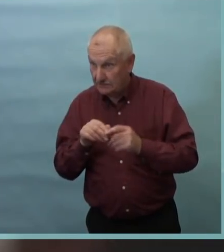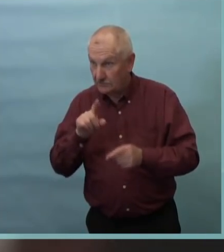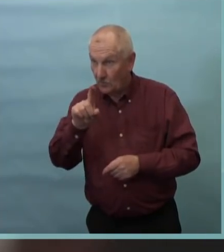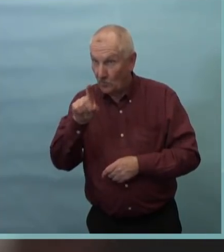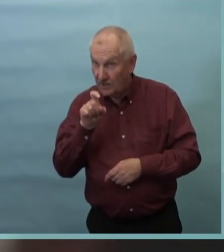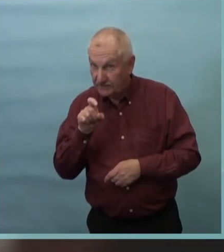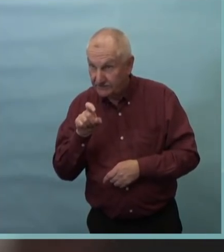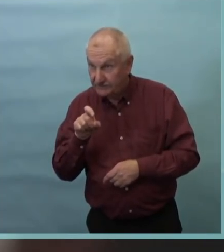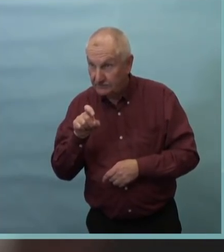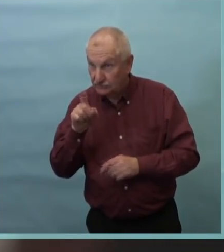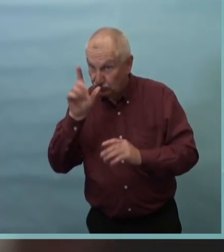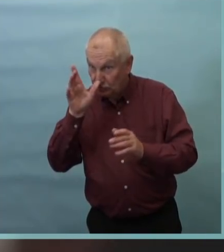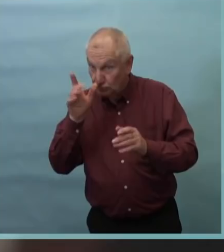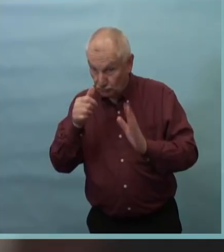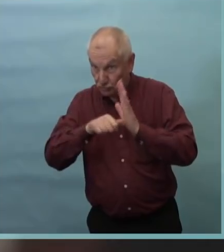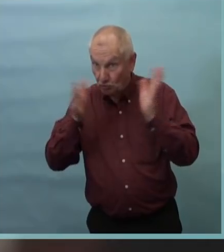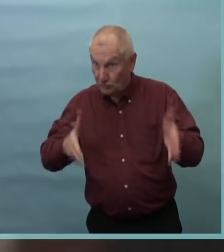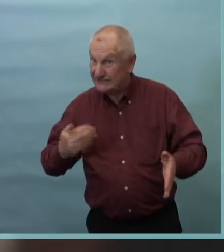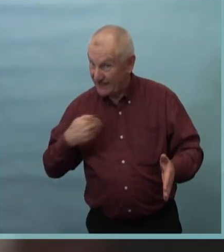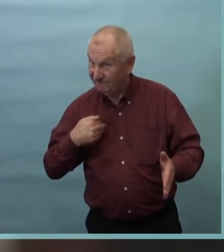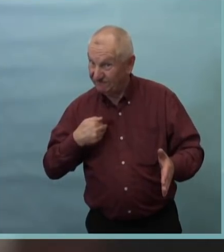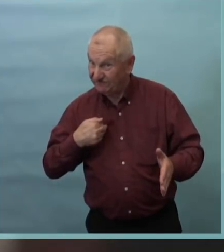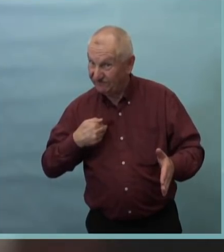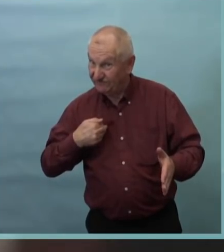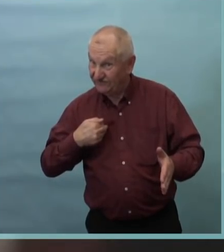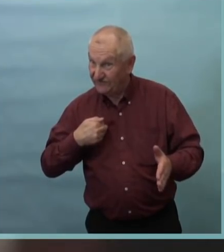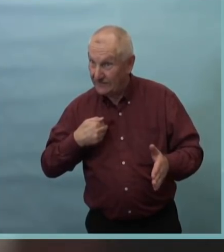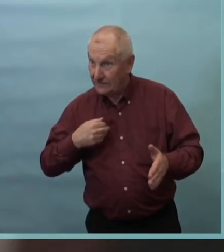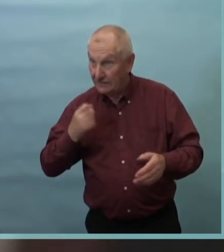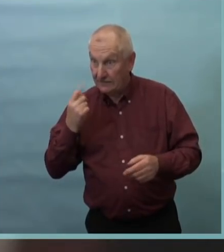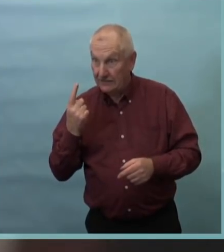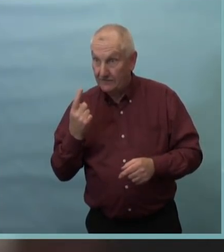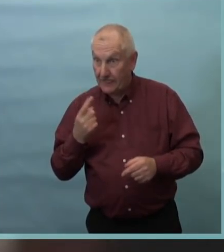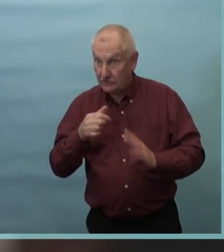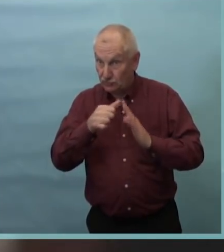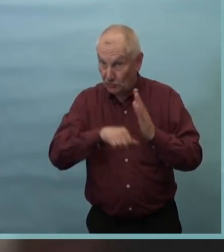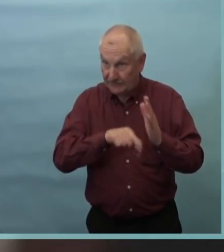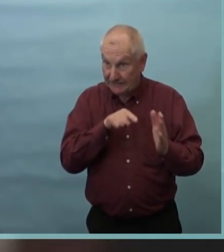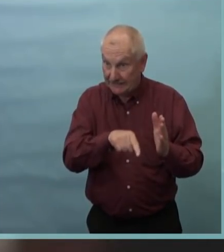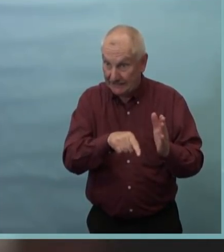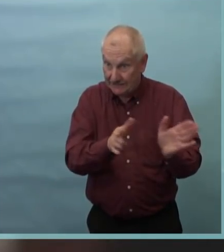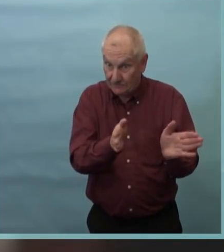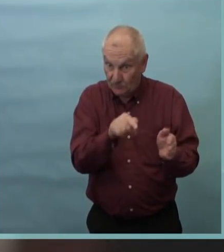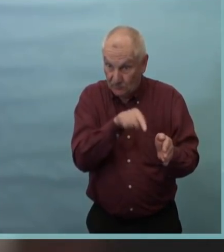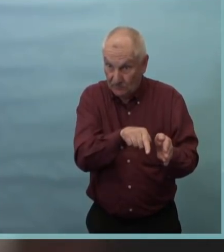prioritizing what needs to be done when and it's only if they actually booked